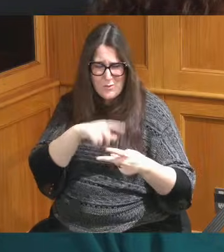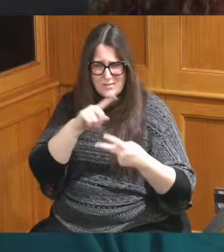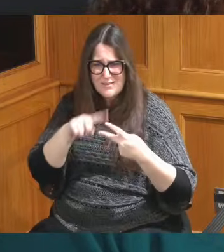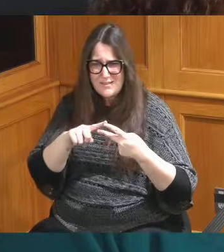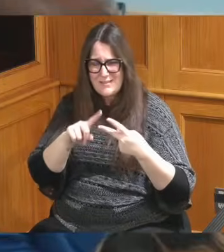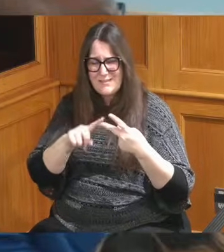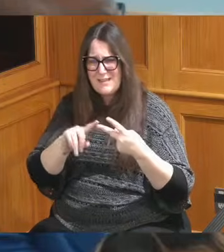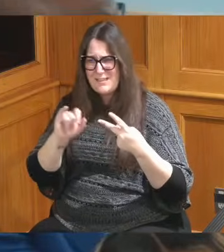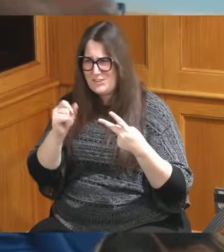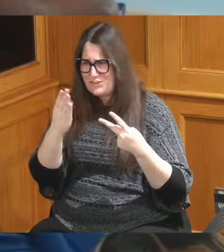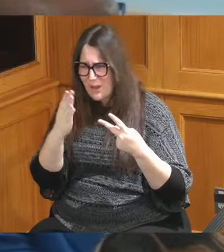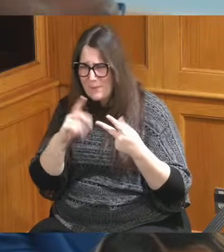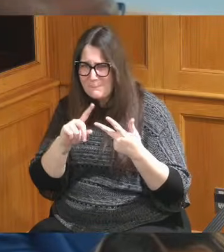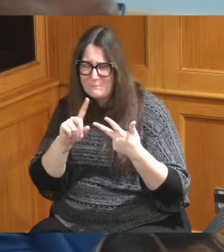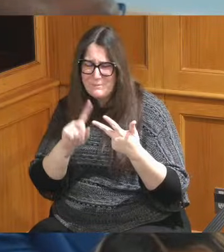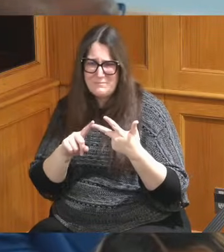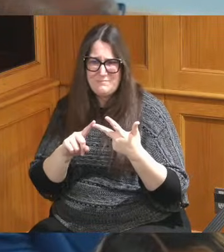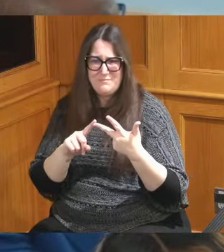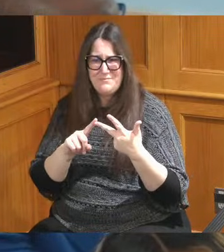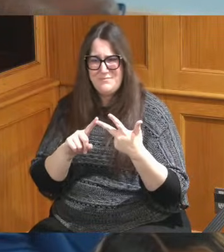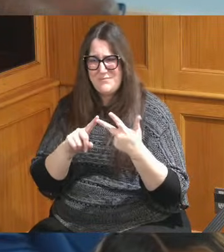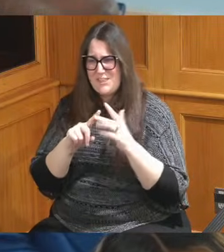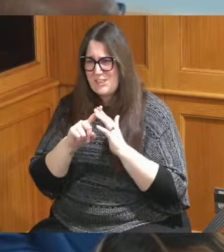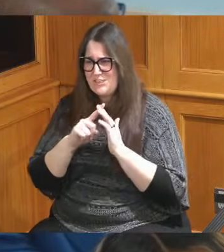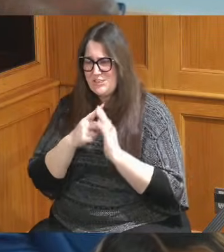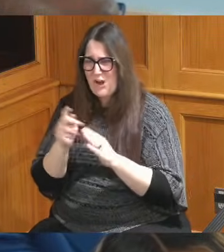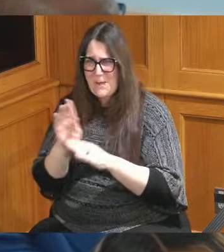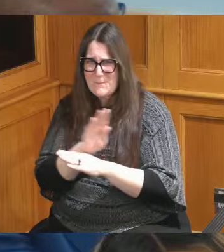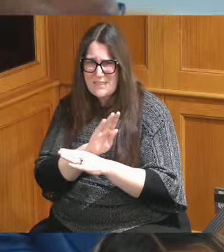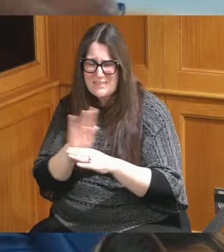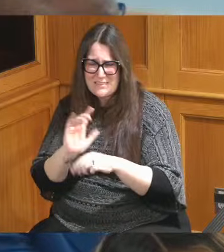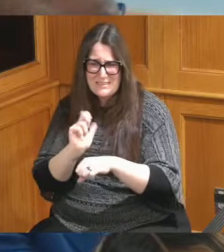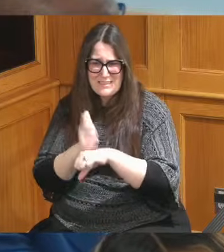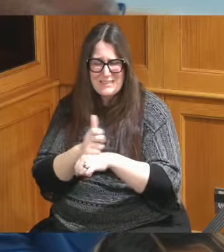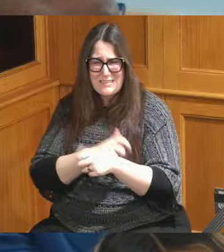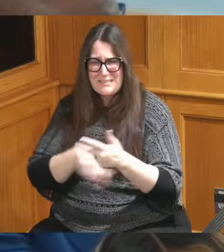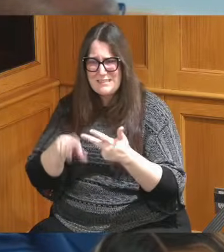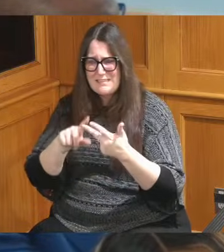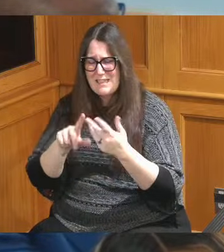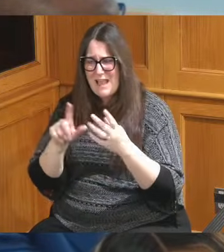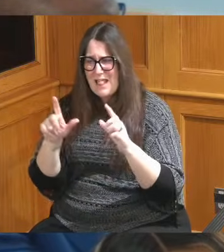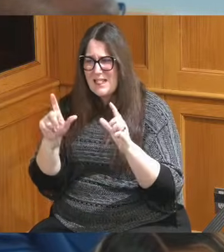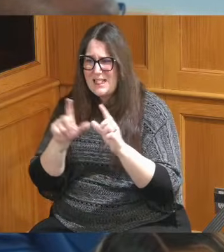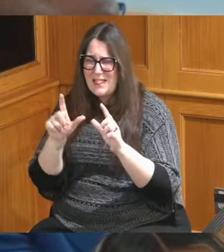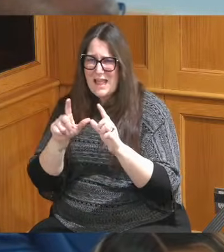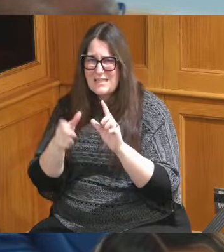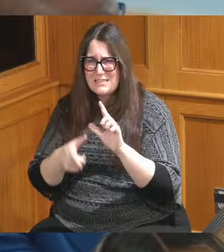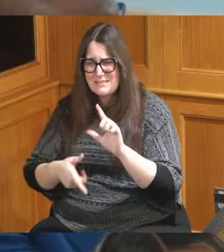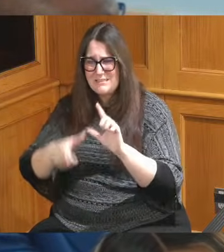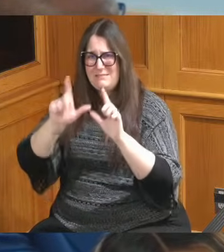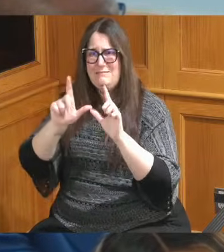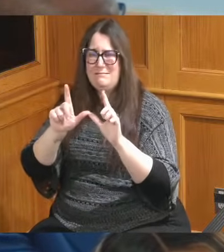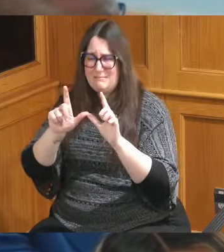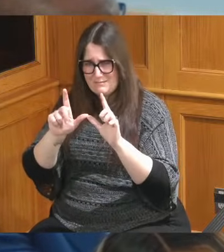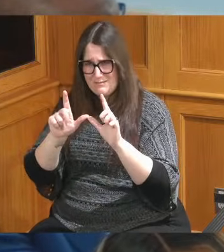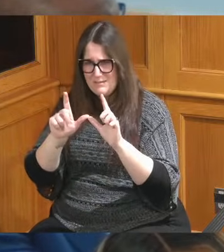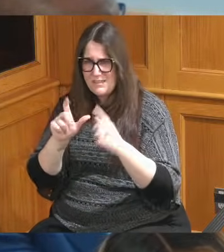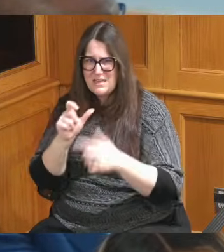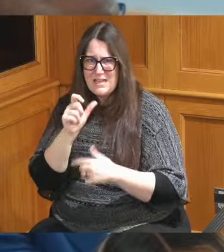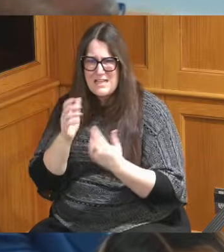getting a job, starting a business, getting their license reinstated. It's not an easy thing.